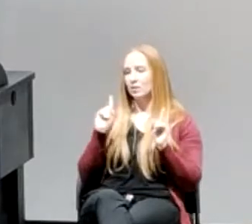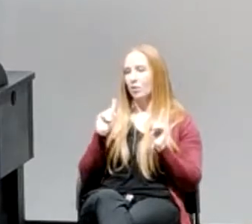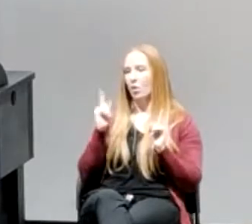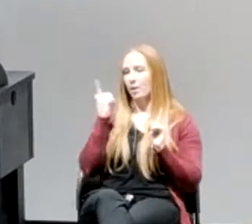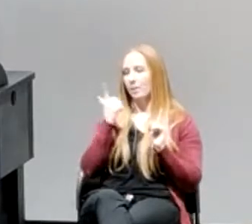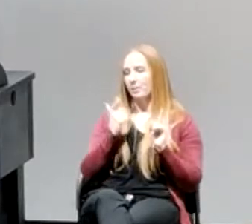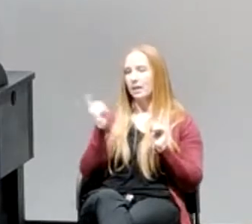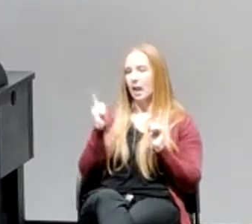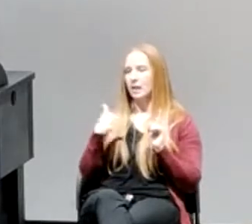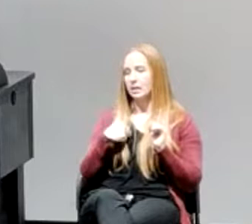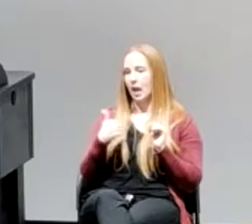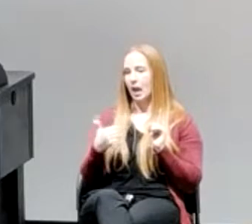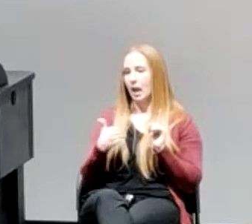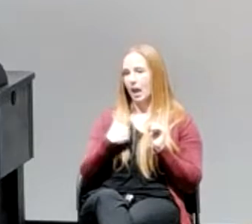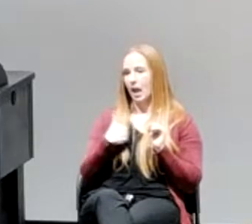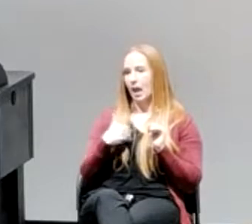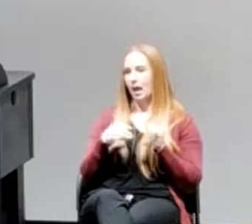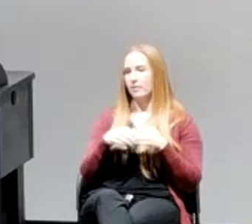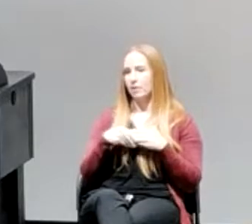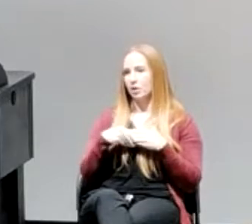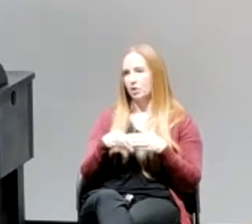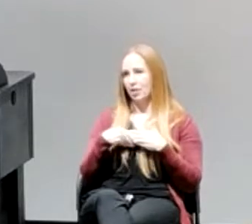It isn't the time being the constant and knowledge being the variable. It is all knowledge.